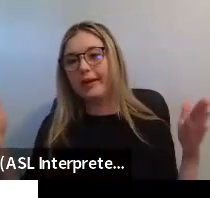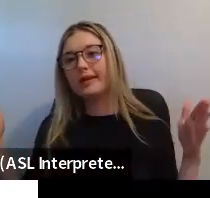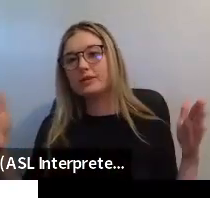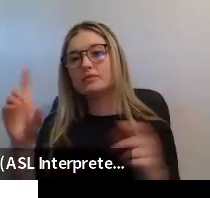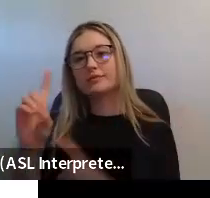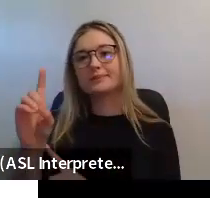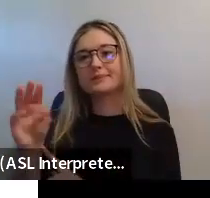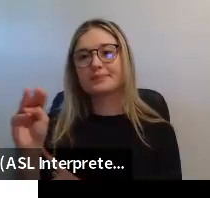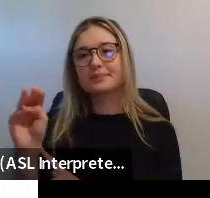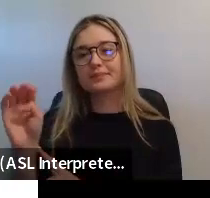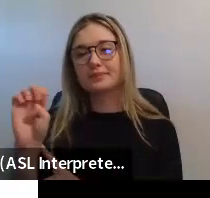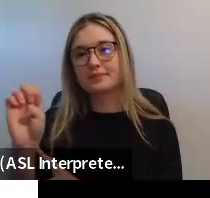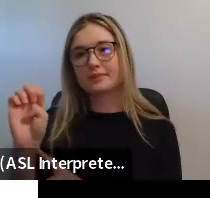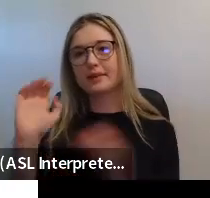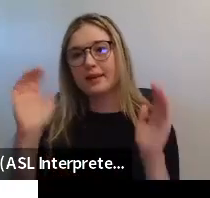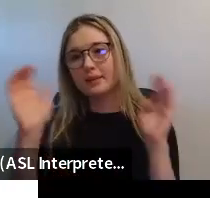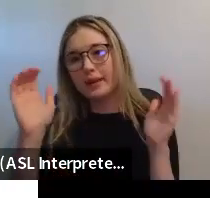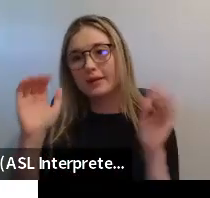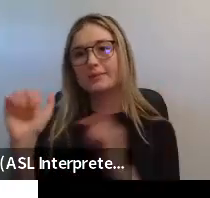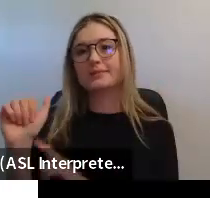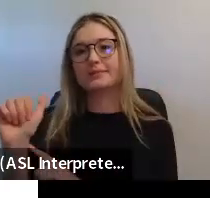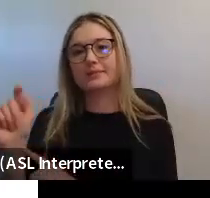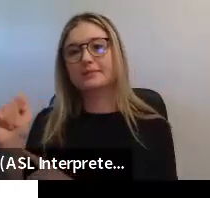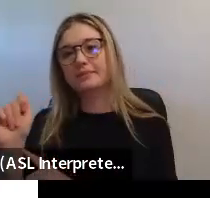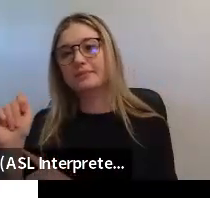There's a larger range, I believe, of durable medical equipment and supplies than there are with technology, at least that we think about in that.